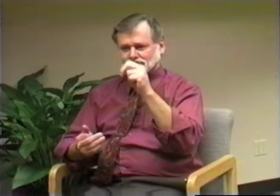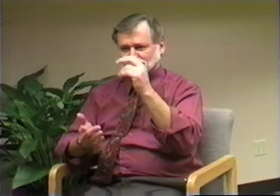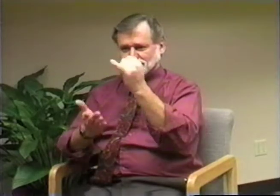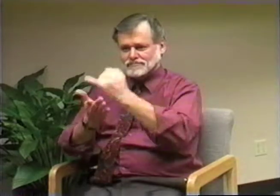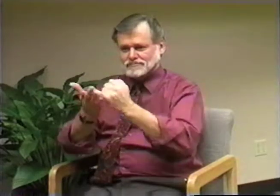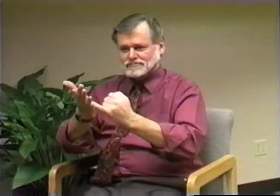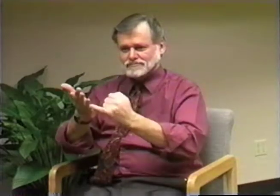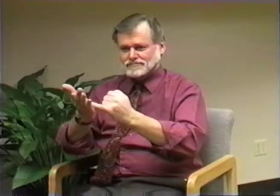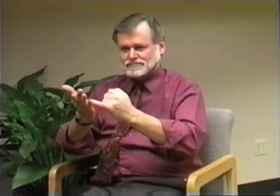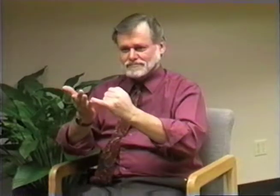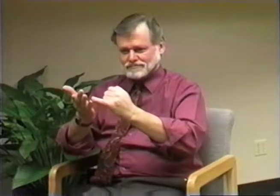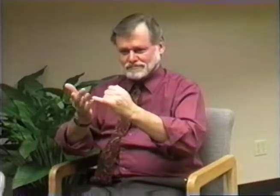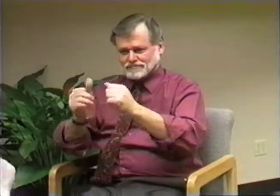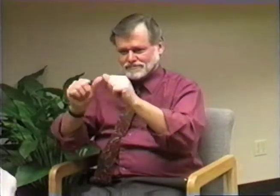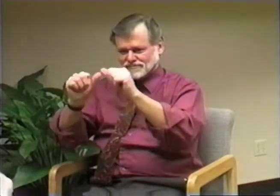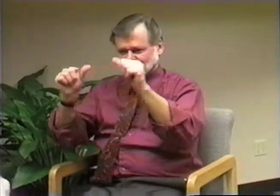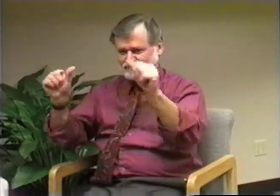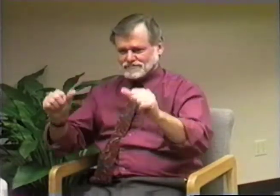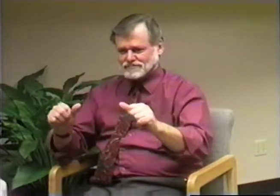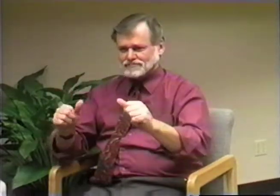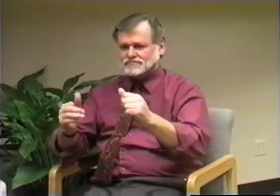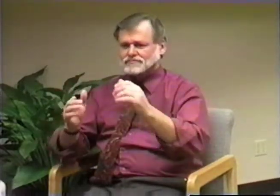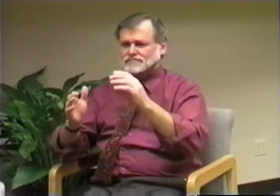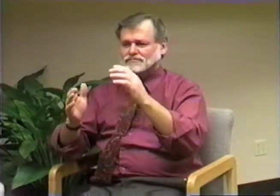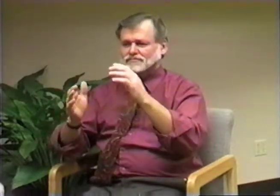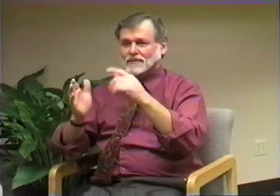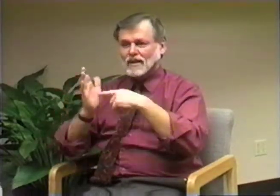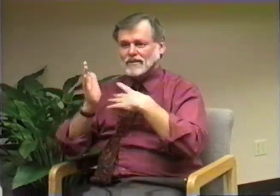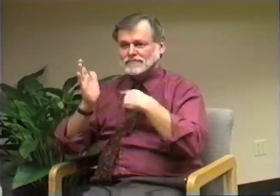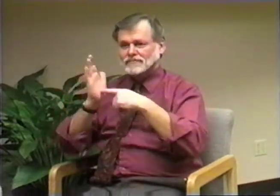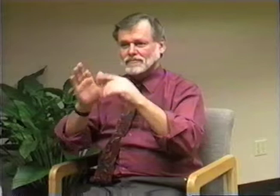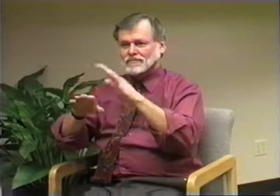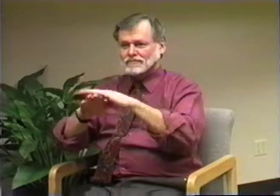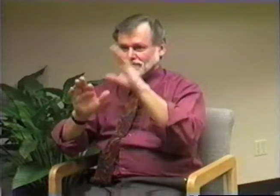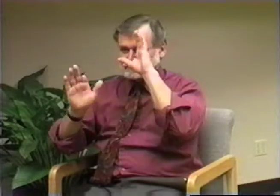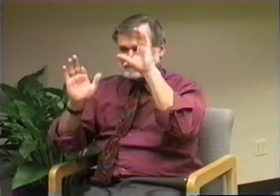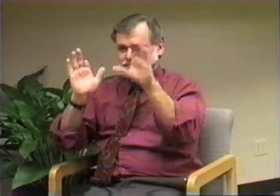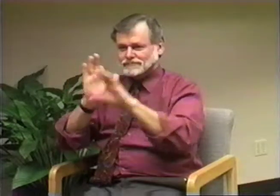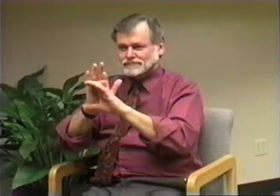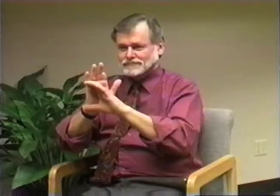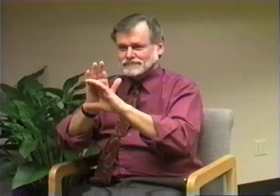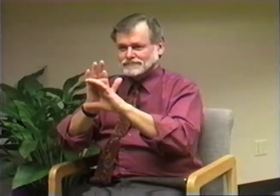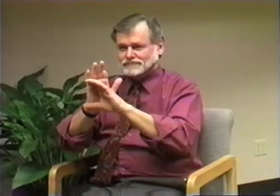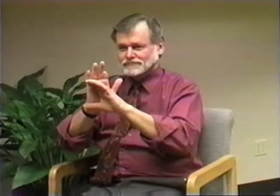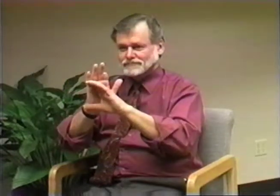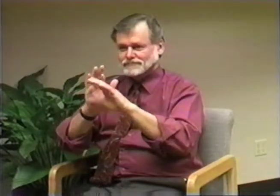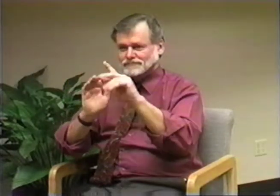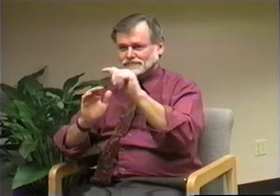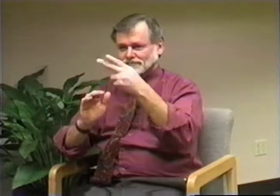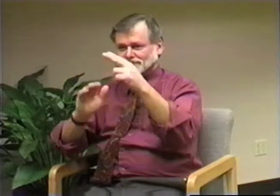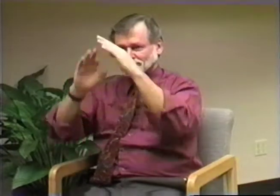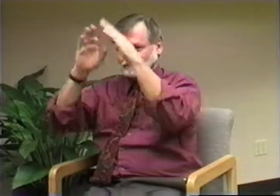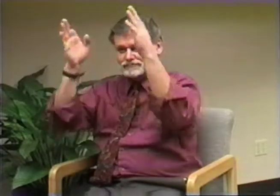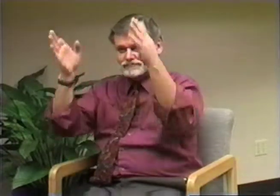You and I both know that Olof Hansen was the architect of the building, and I have a picture here that I would like to show.